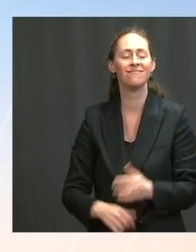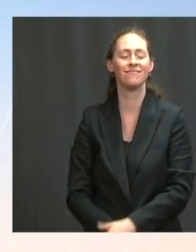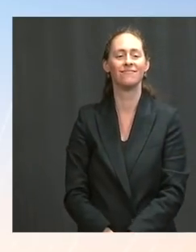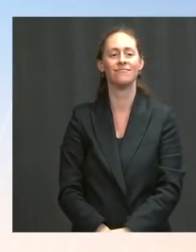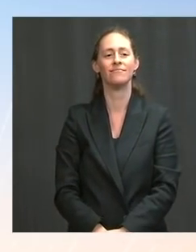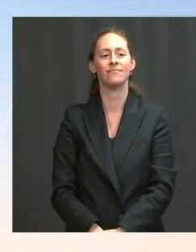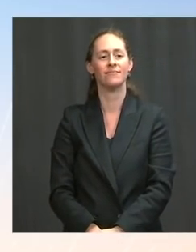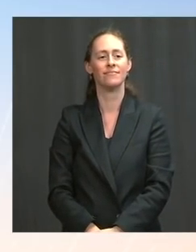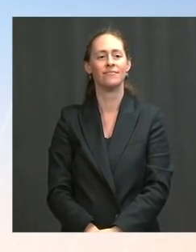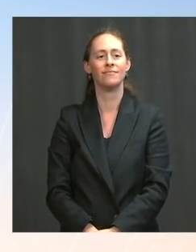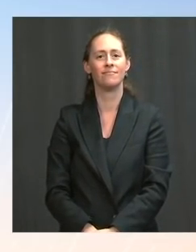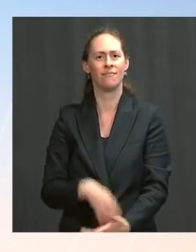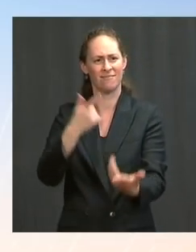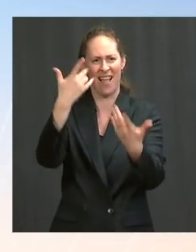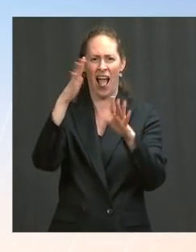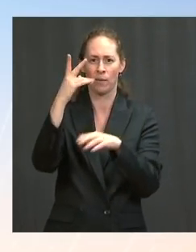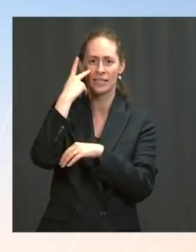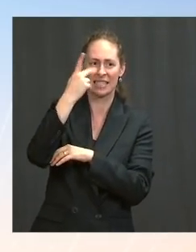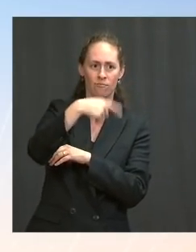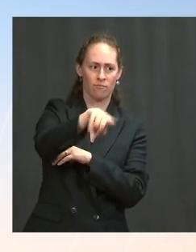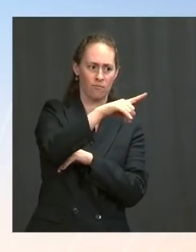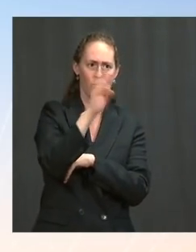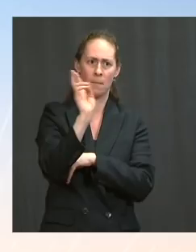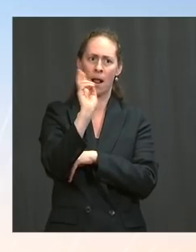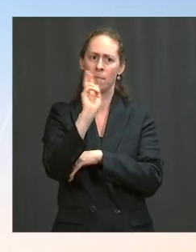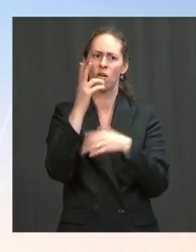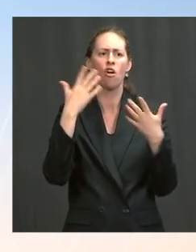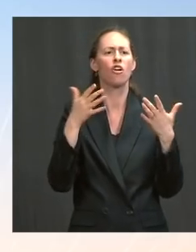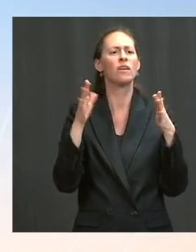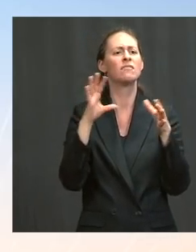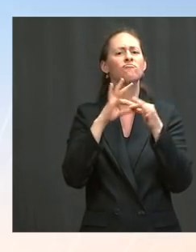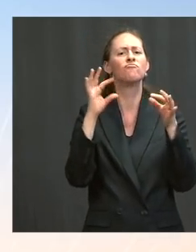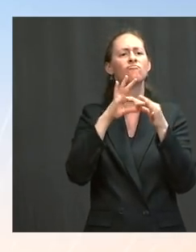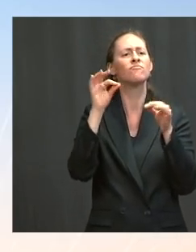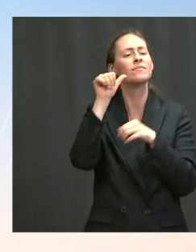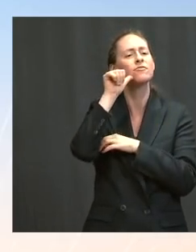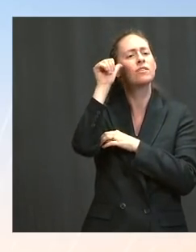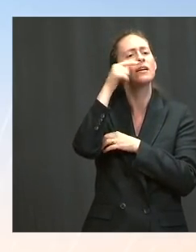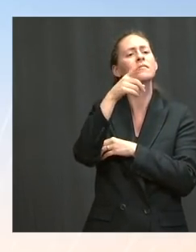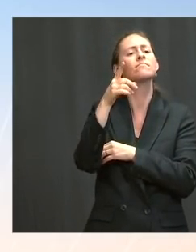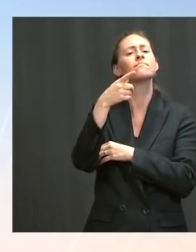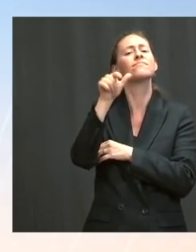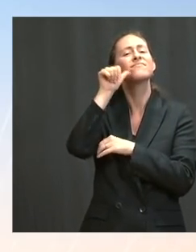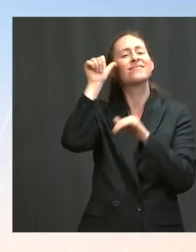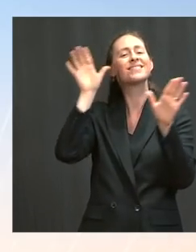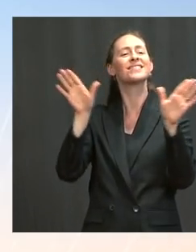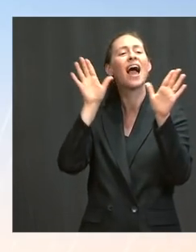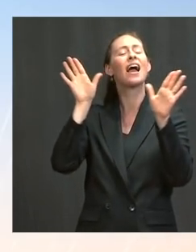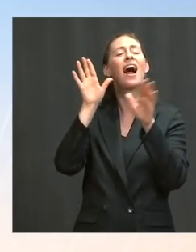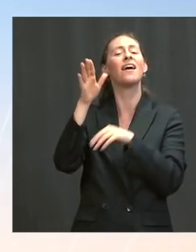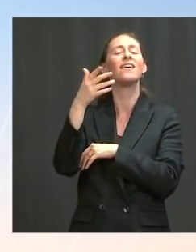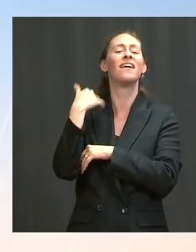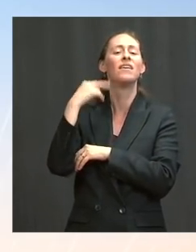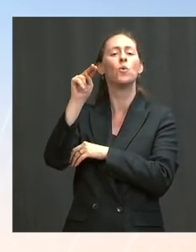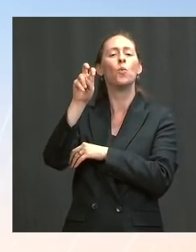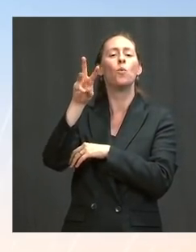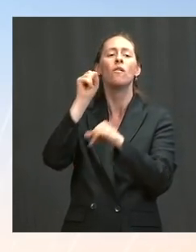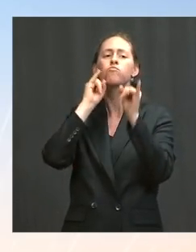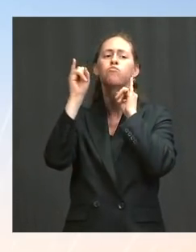go out on Sunday shows yesterday and talk about their commitment to getting this package forward, their commitment to delivering these benefits to the American people.